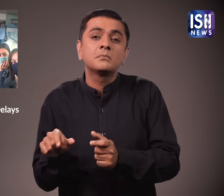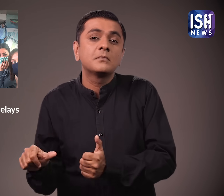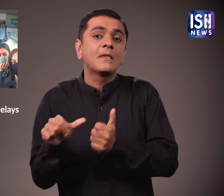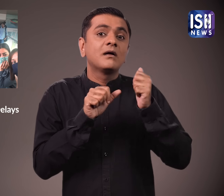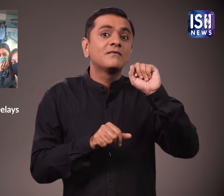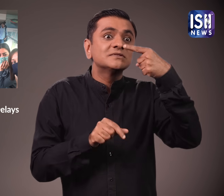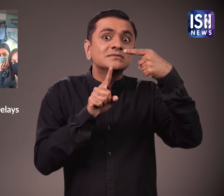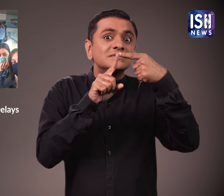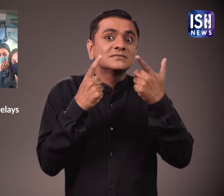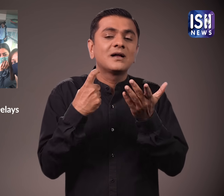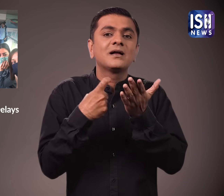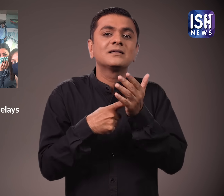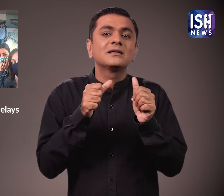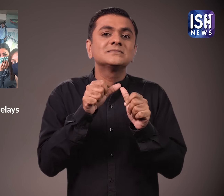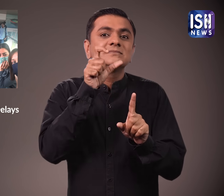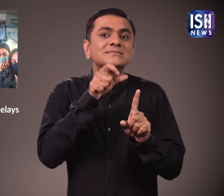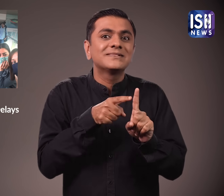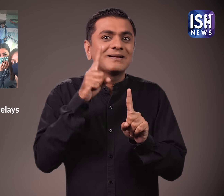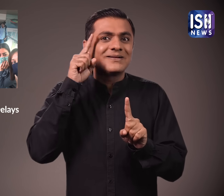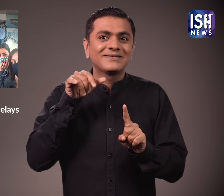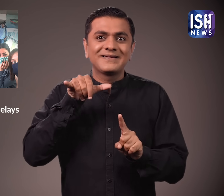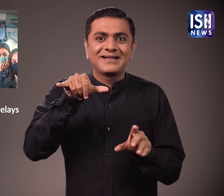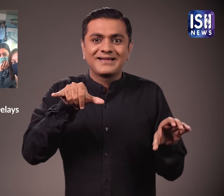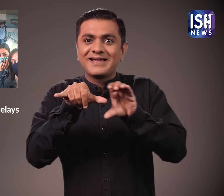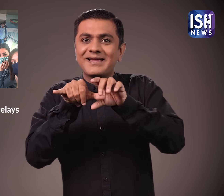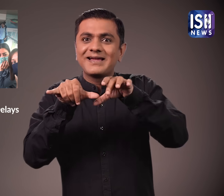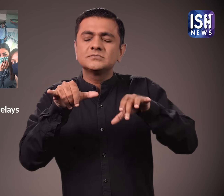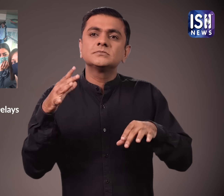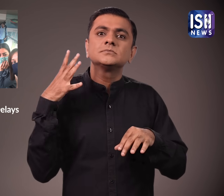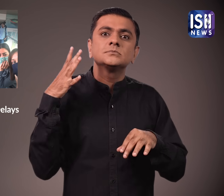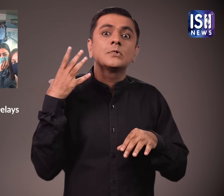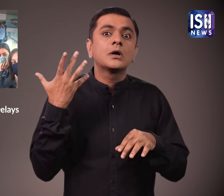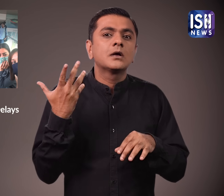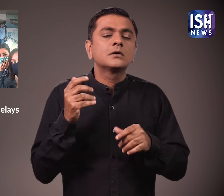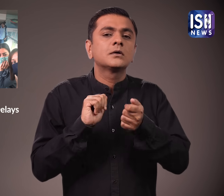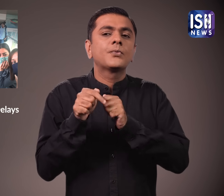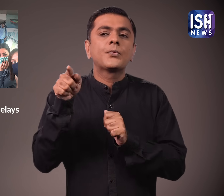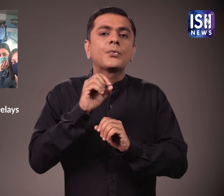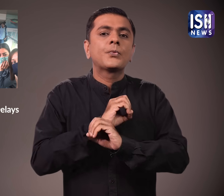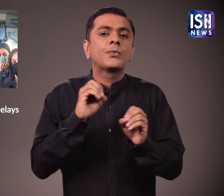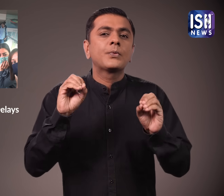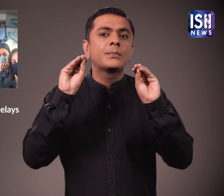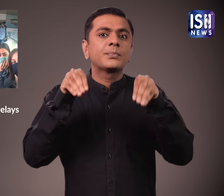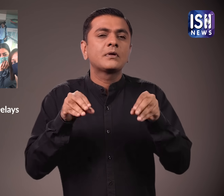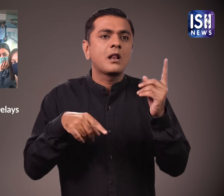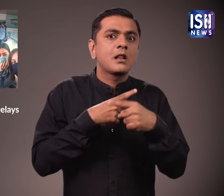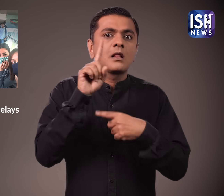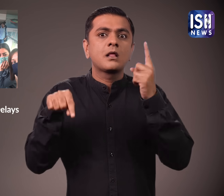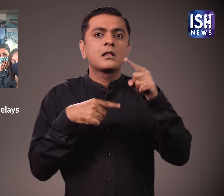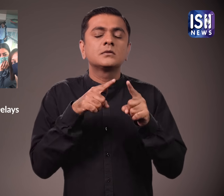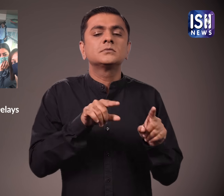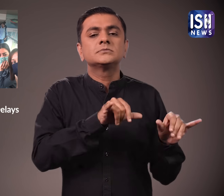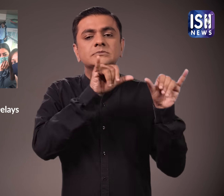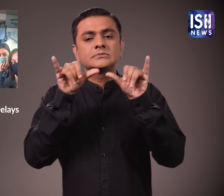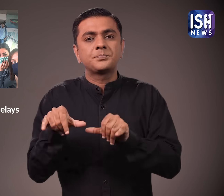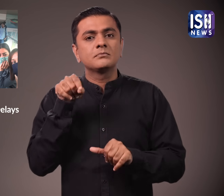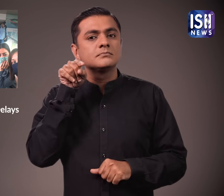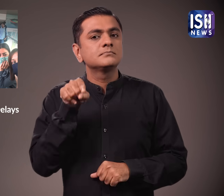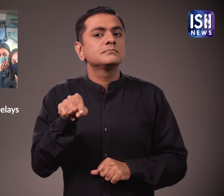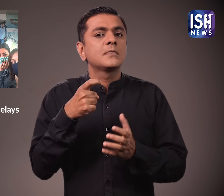Similarly even Radhika Apte and the passengers were stuck on the aerobridge as there were no crew members.